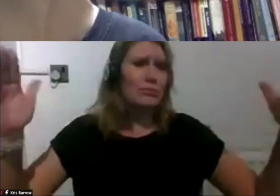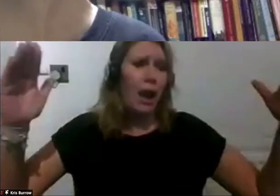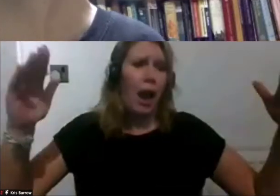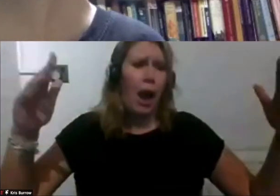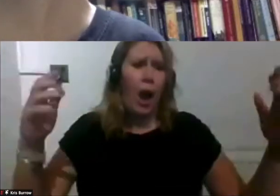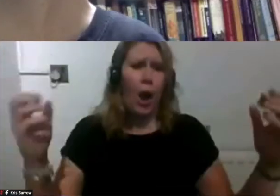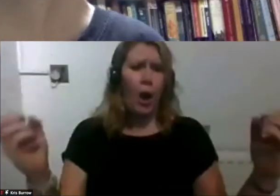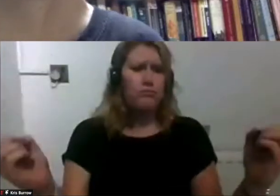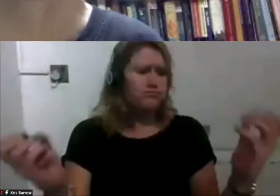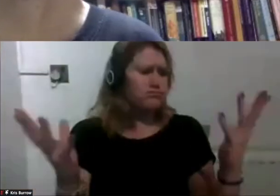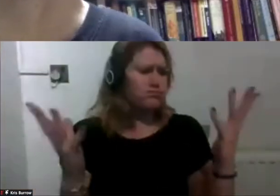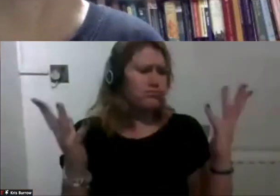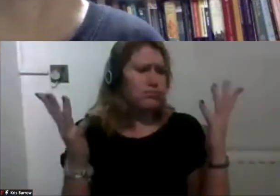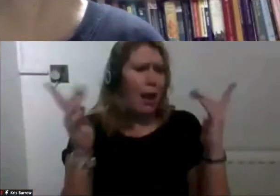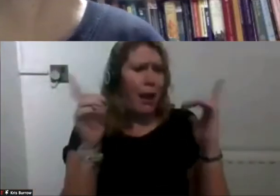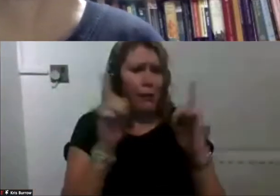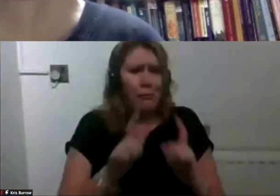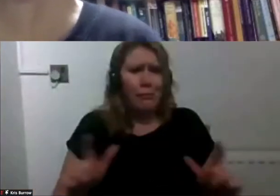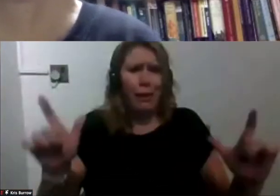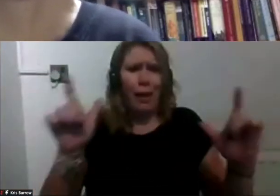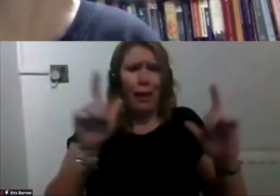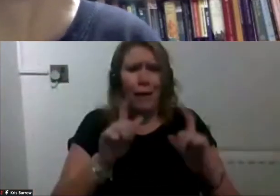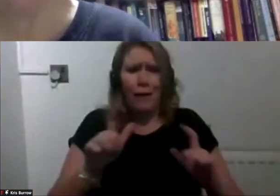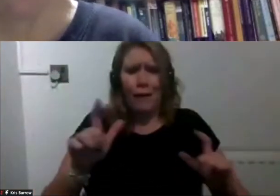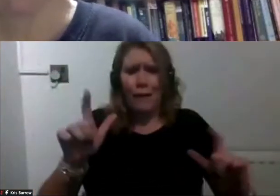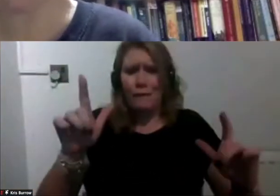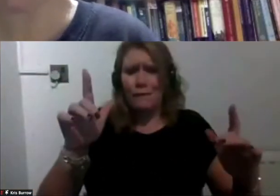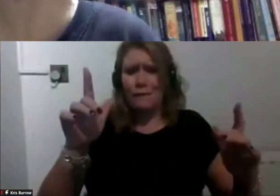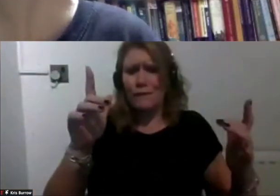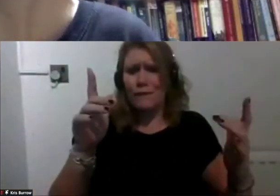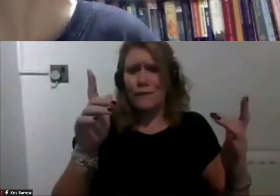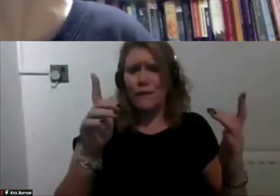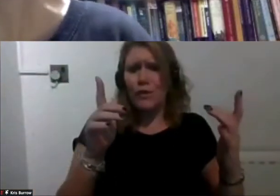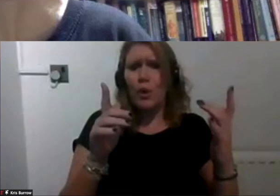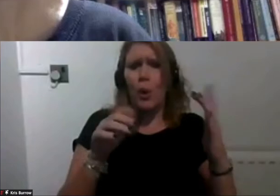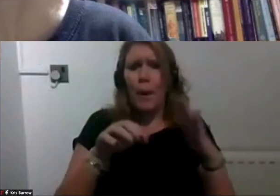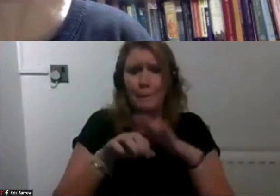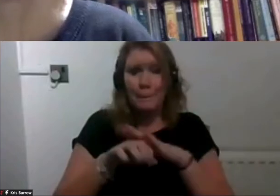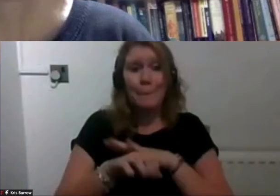Birds are flying. Spreading wings.